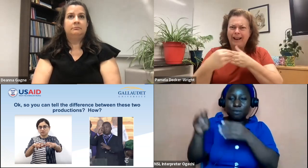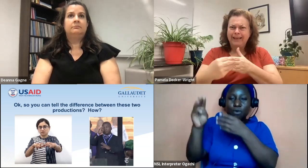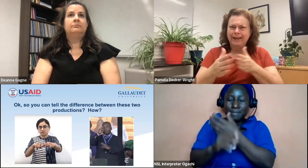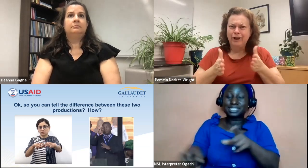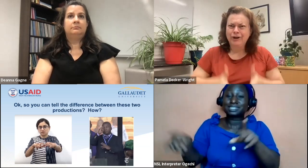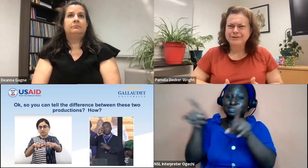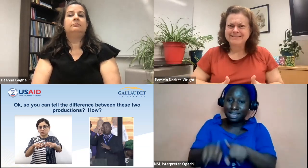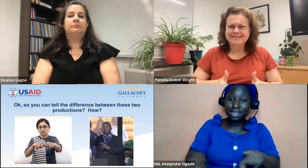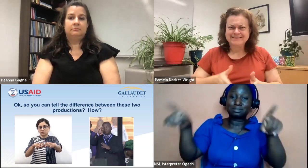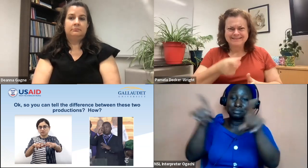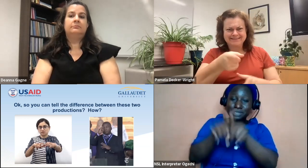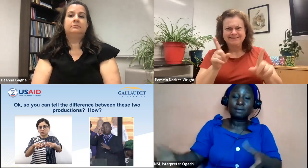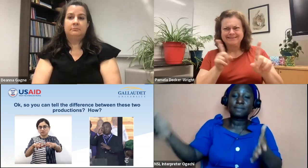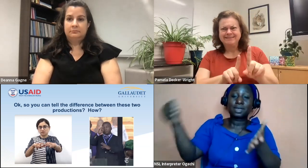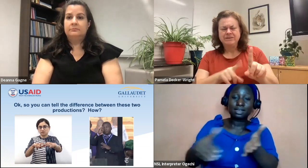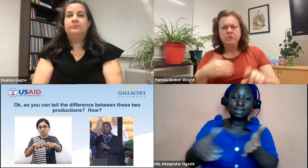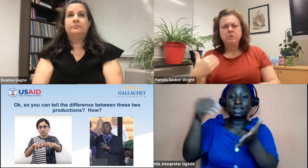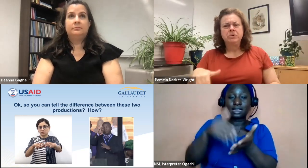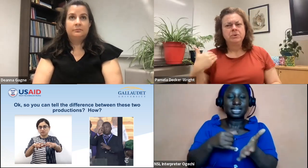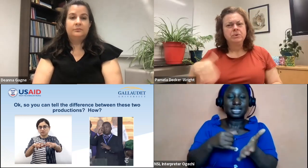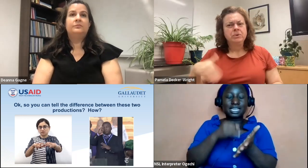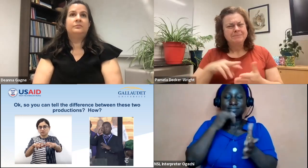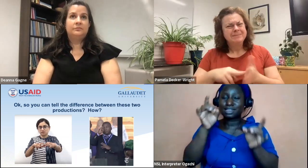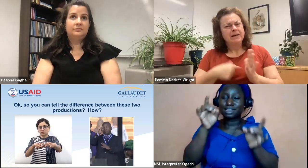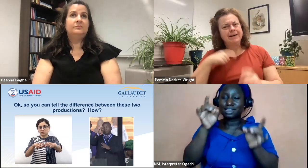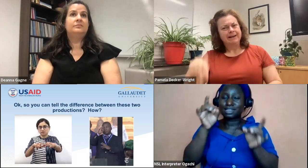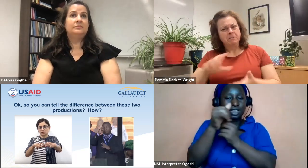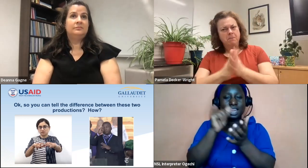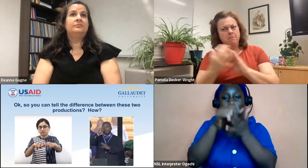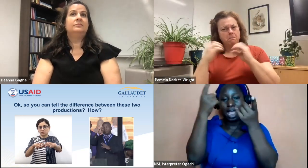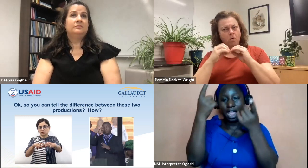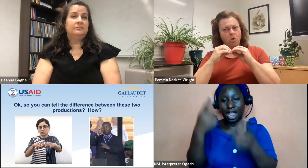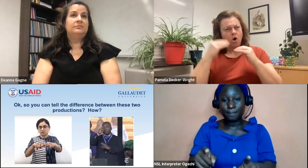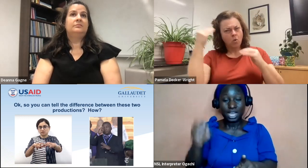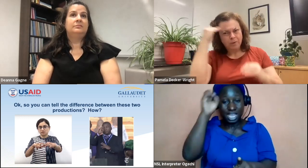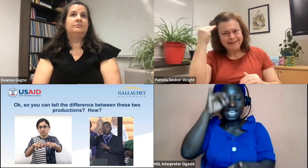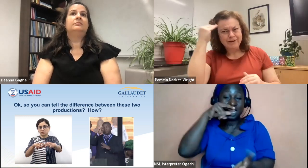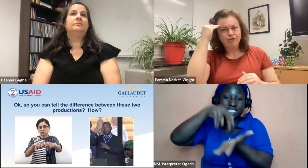You know the world is watching. These are world leaders, and they have this person standing on stage right next to them.